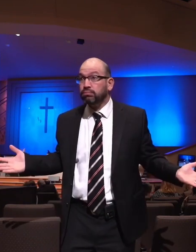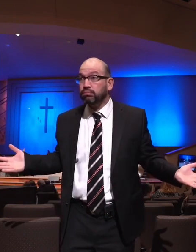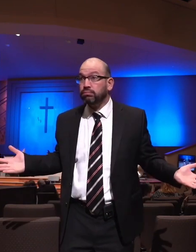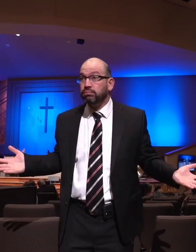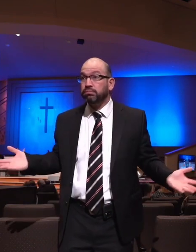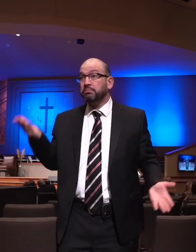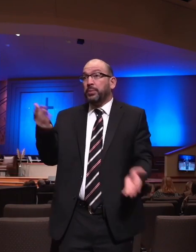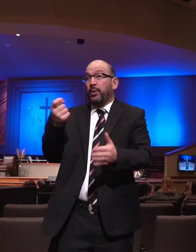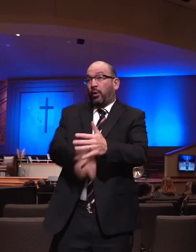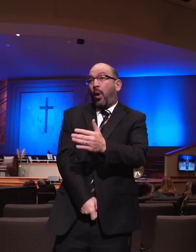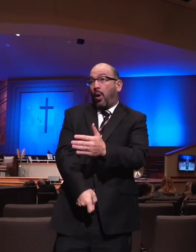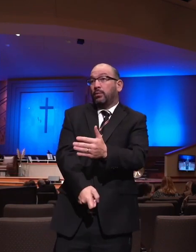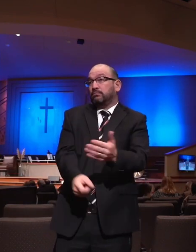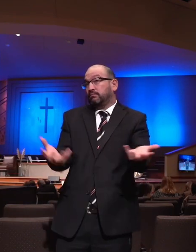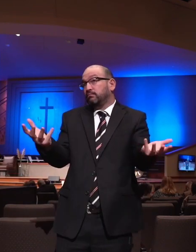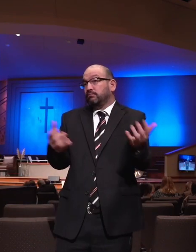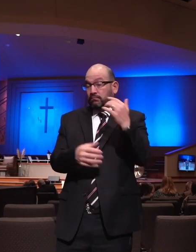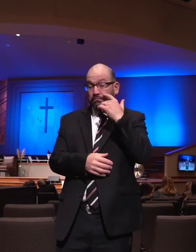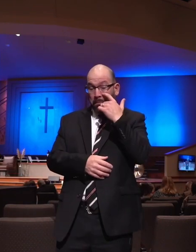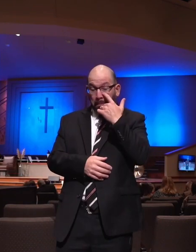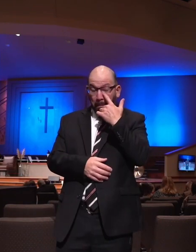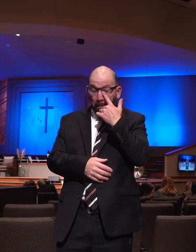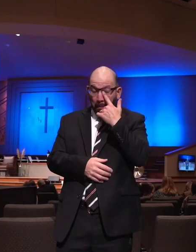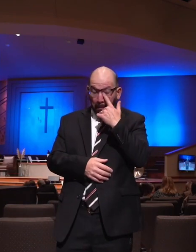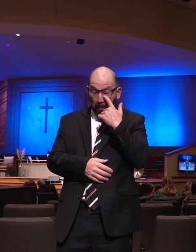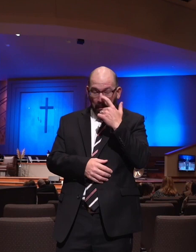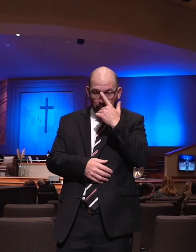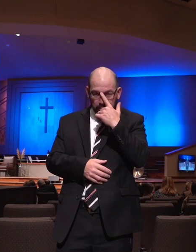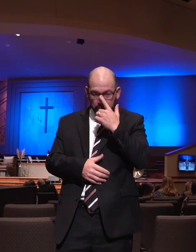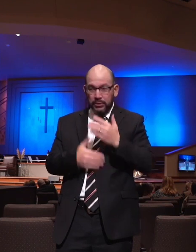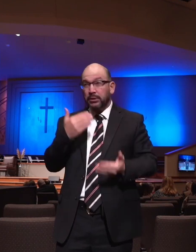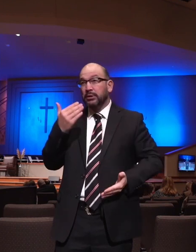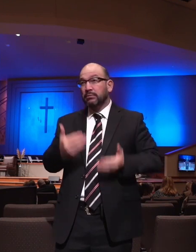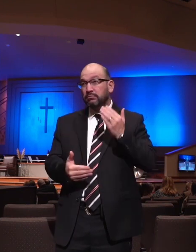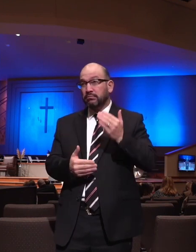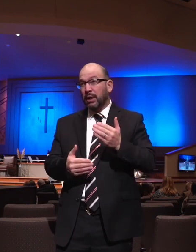it may be it may cost money and that it's going to be a little larger tip but